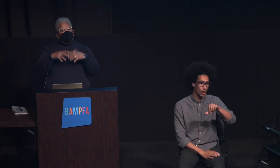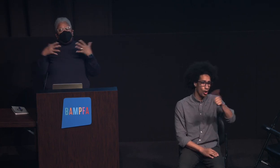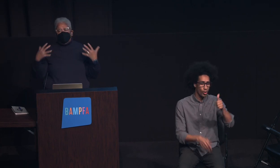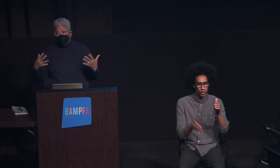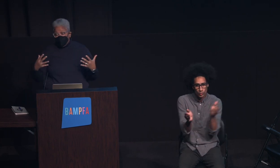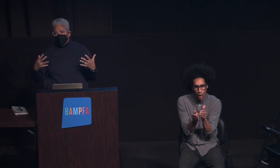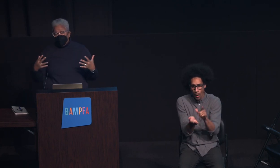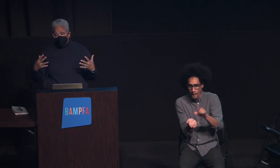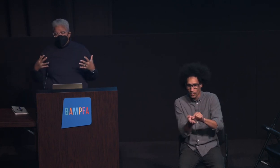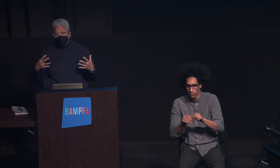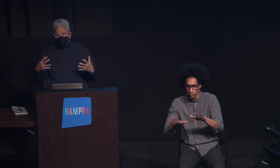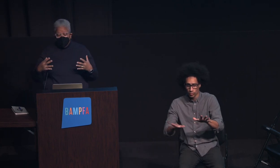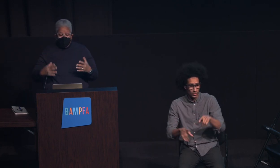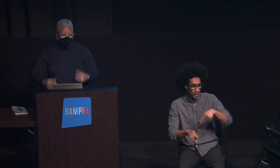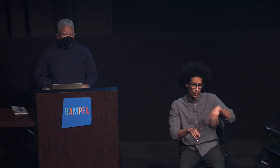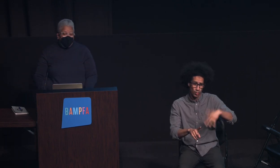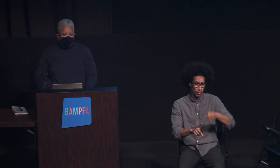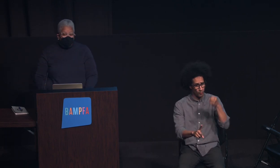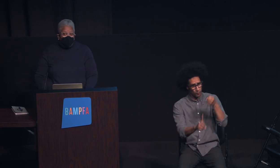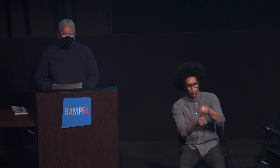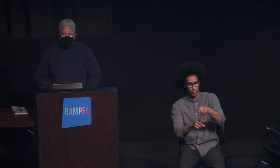They were big in the Black community.